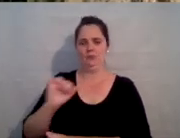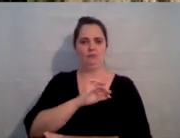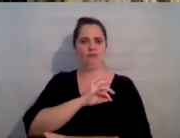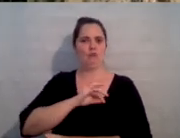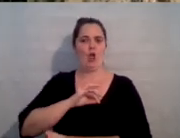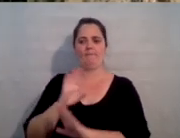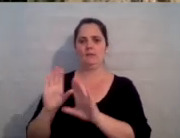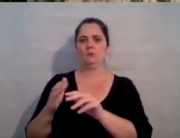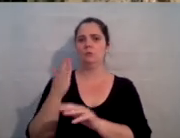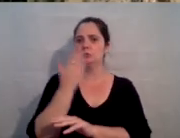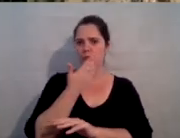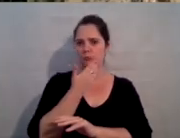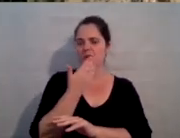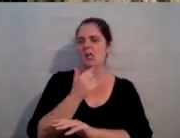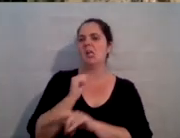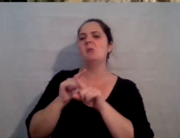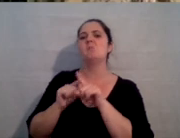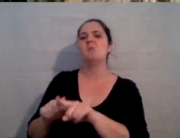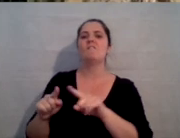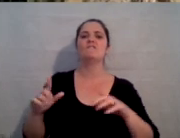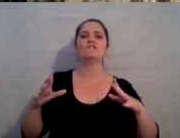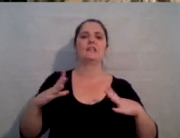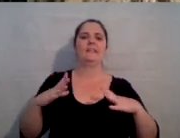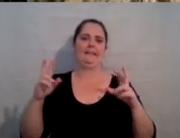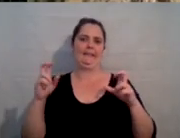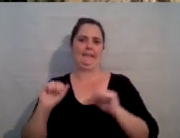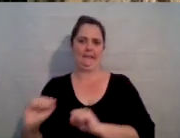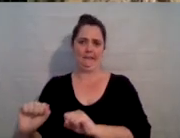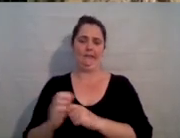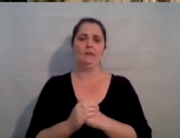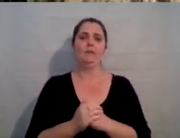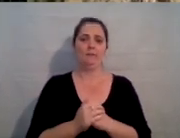So even the way life drawing happened in the 19th century is not consistent from country to country.